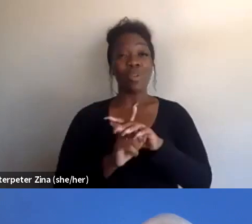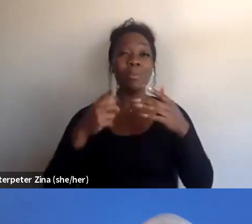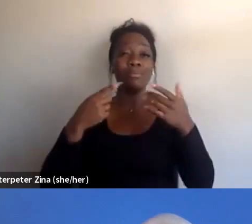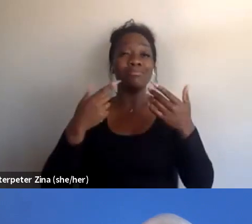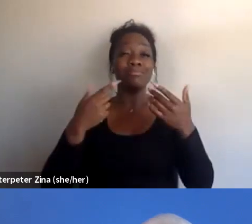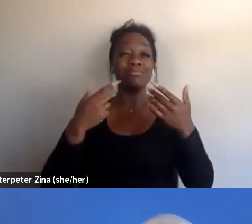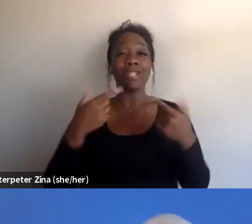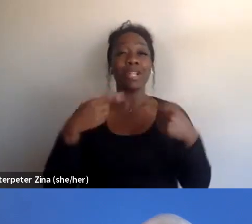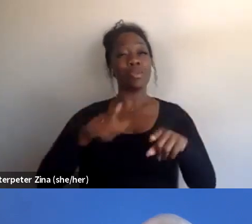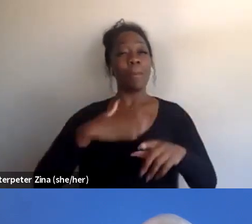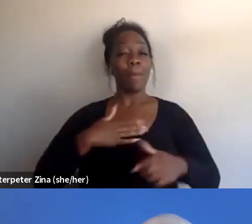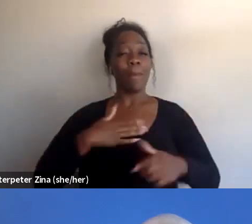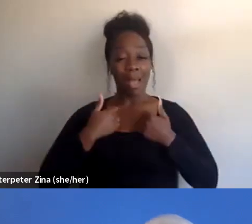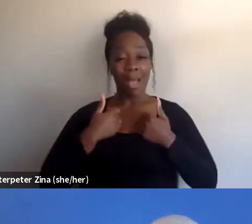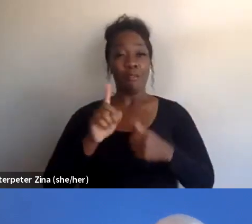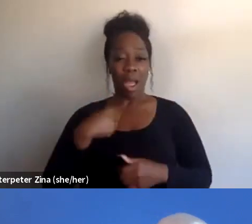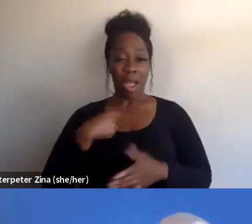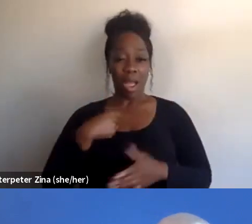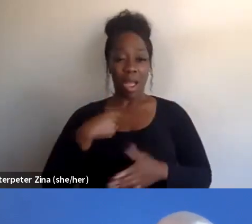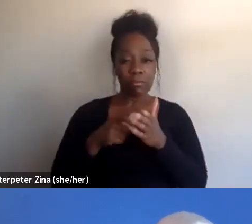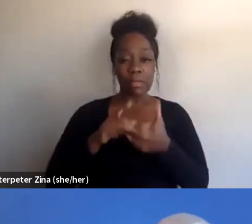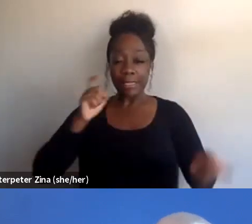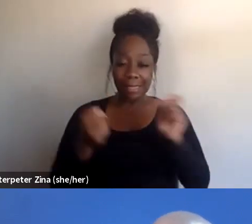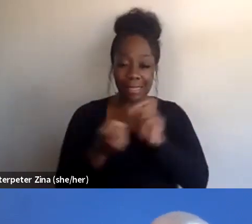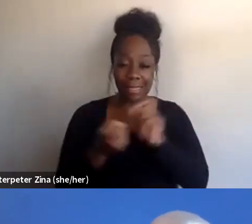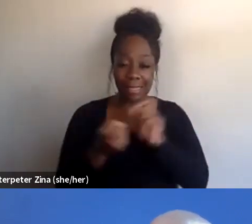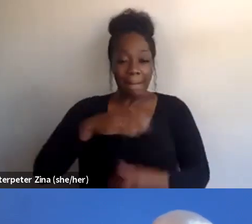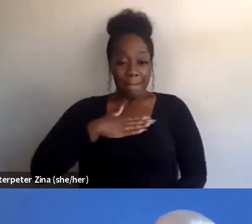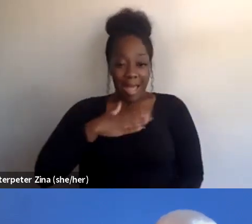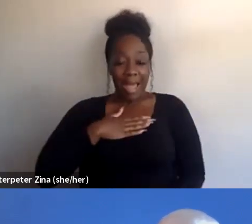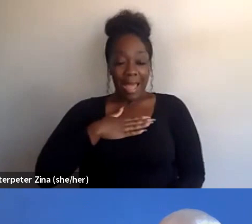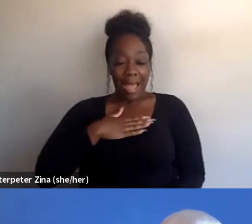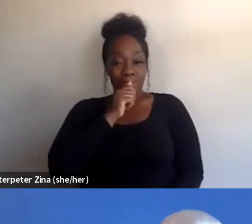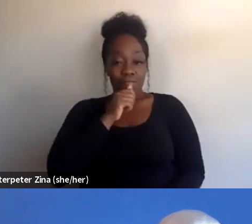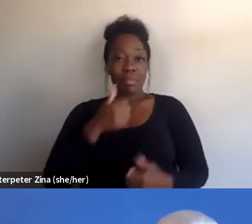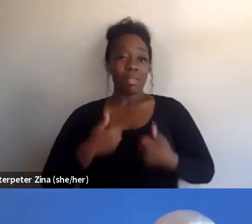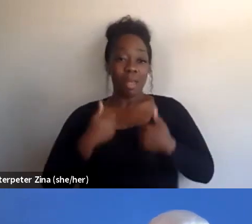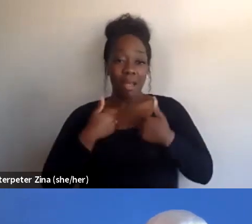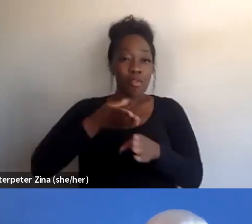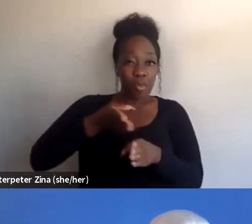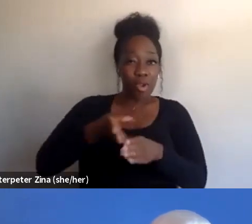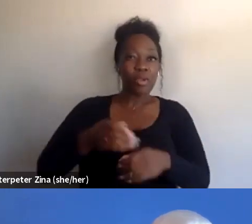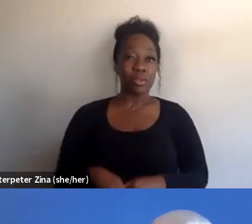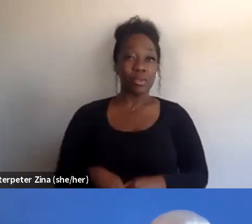some kind of change in my own personal career. Well, it's so fascinating to hear you talk